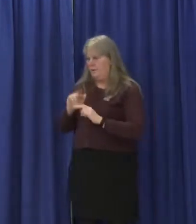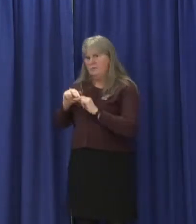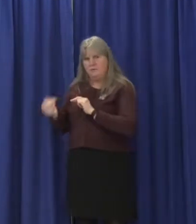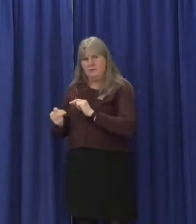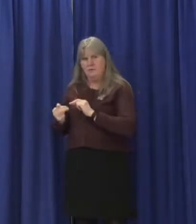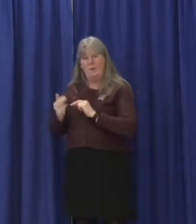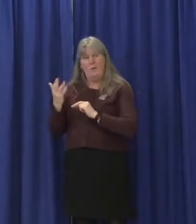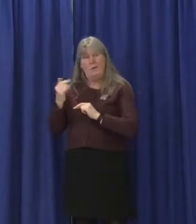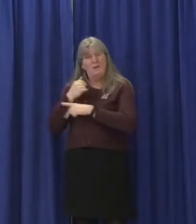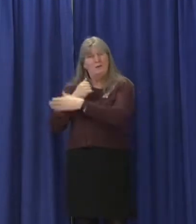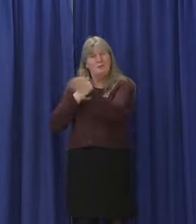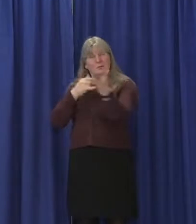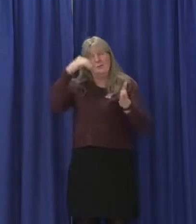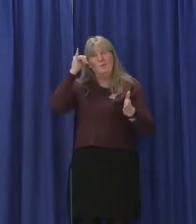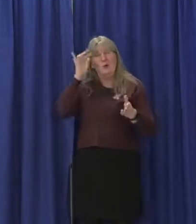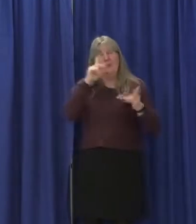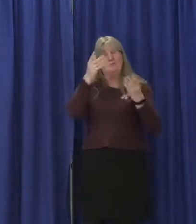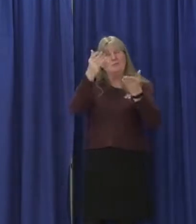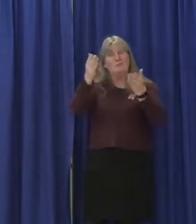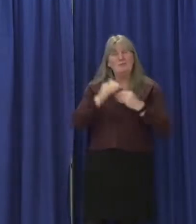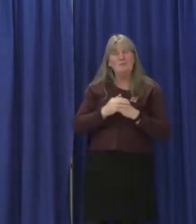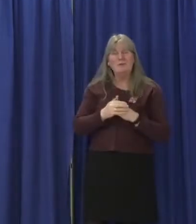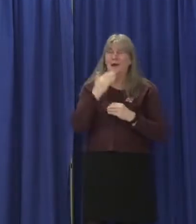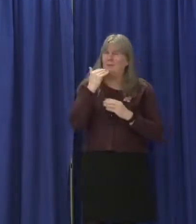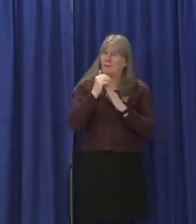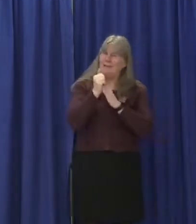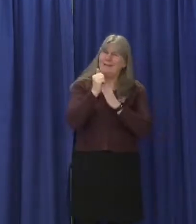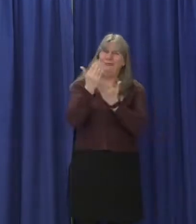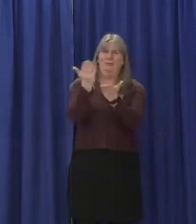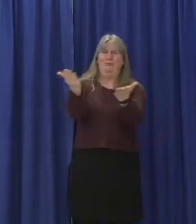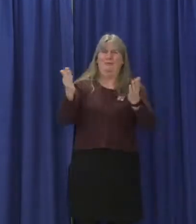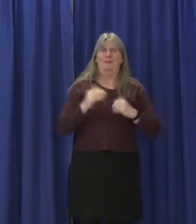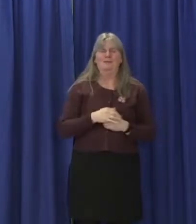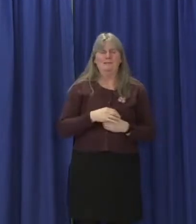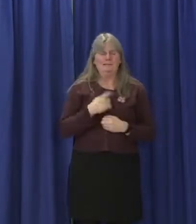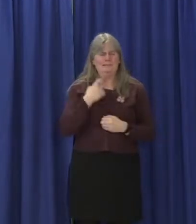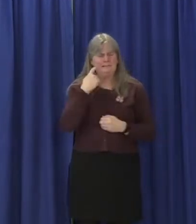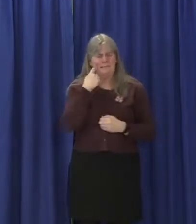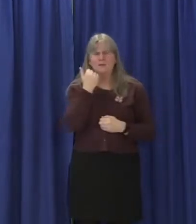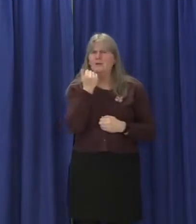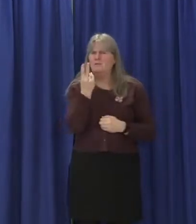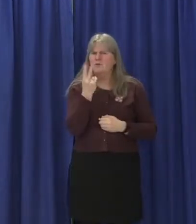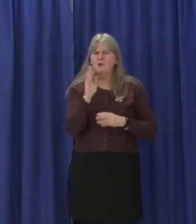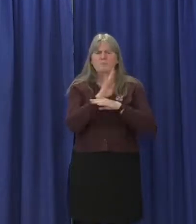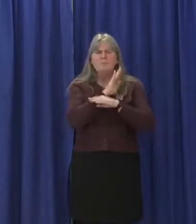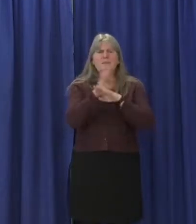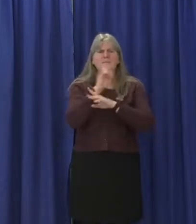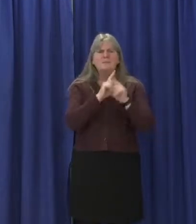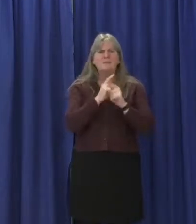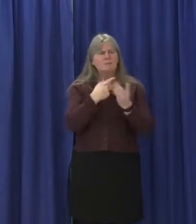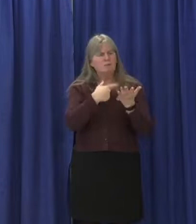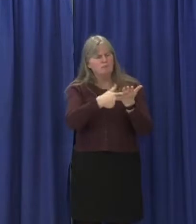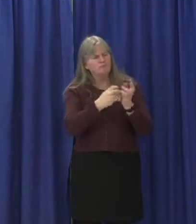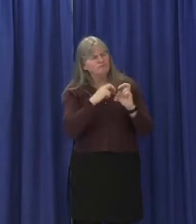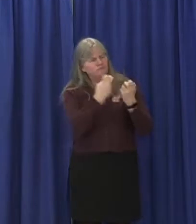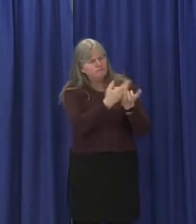It's because of the leadership that we've seen. I had a great conversation with a few business owners today, talking about talking to their